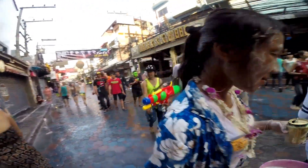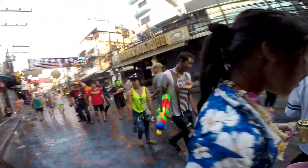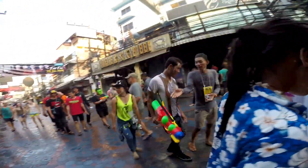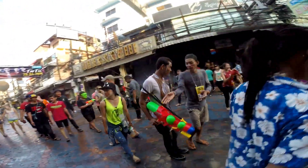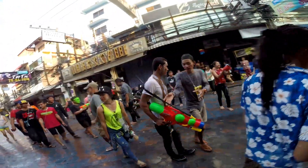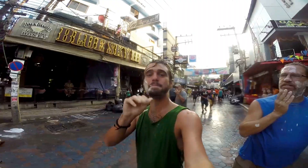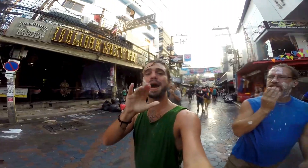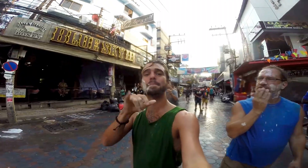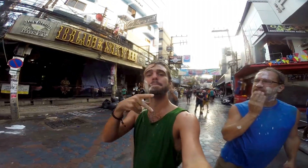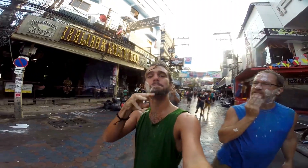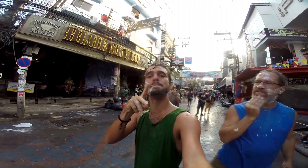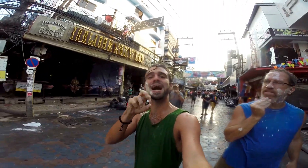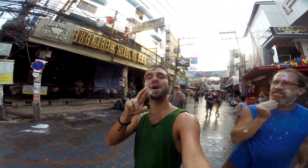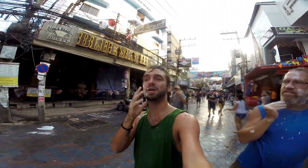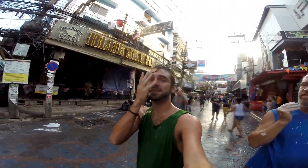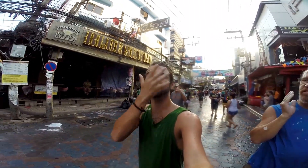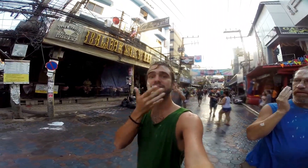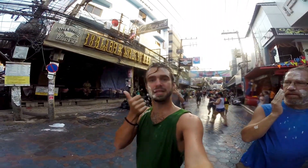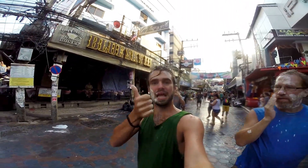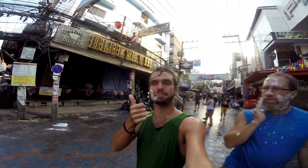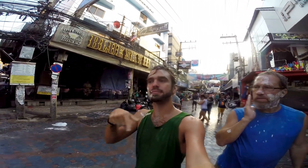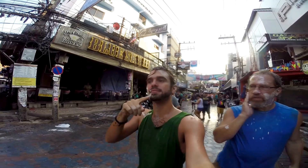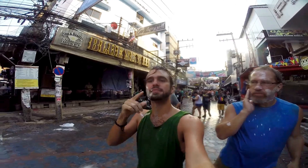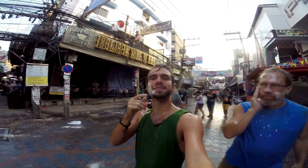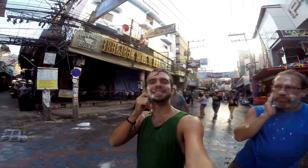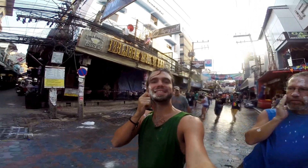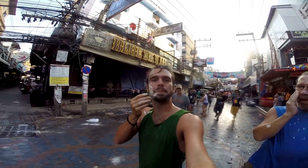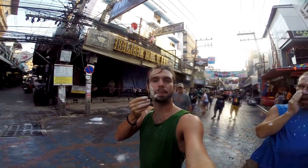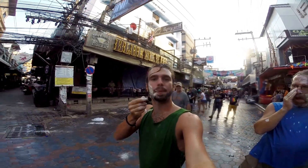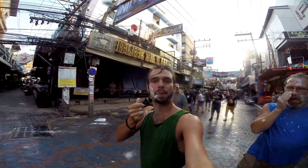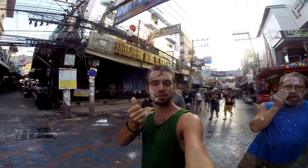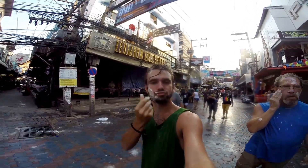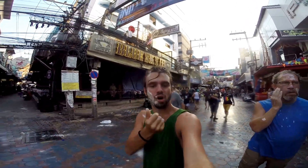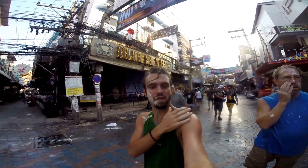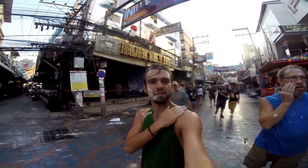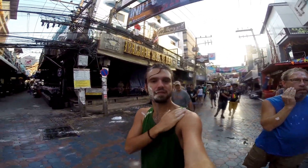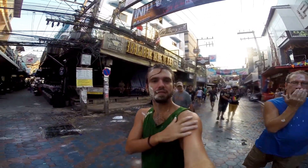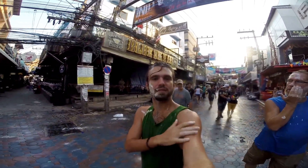Baby powder helps their skin feel smooth.